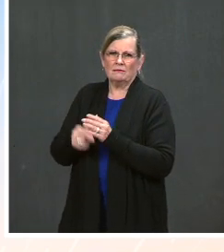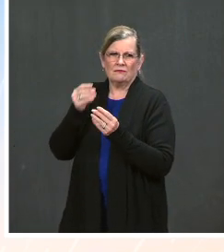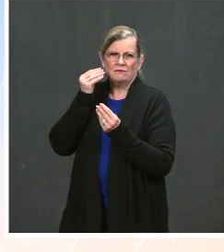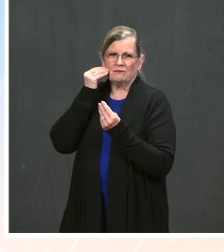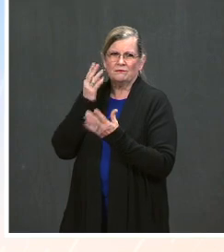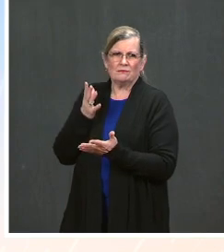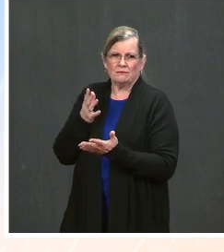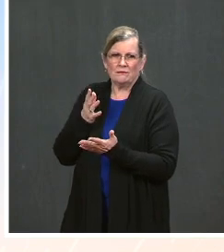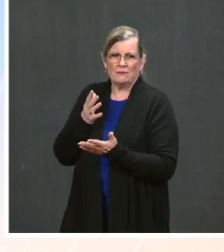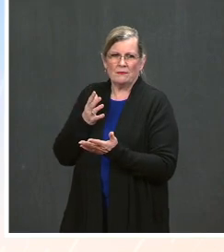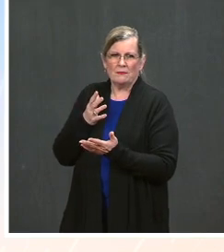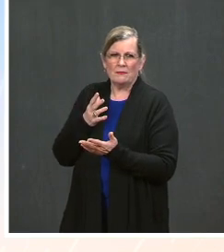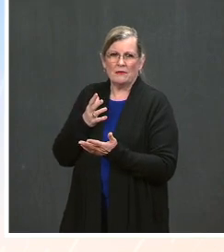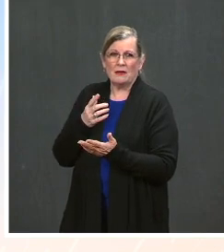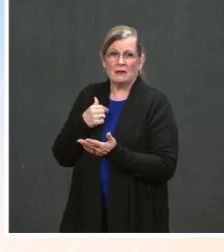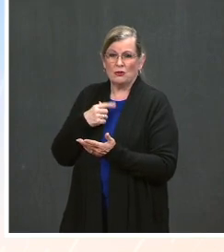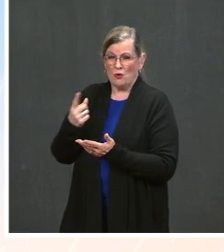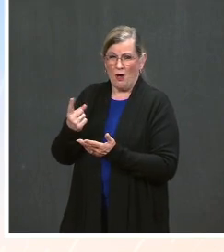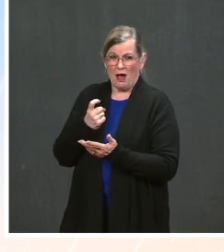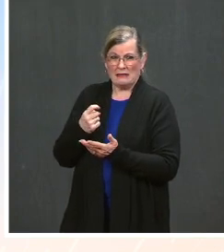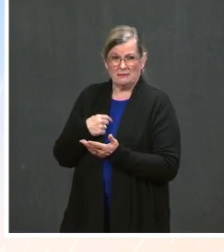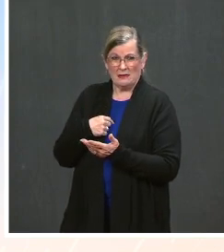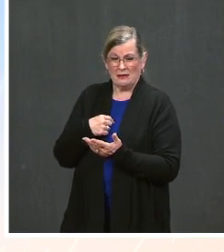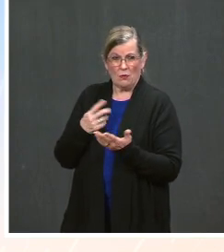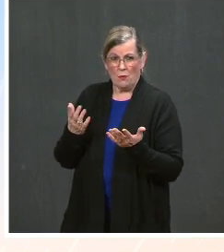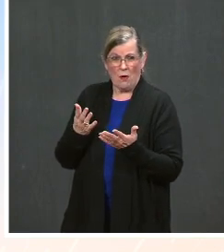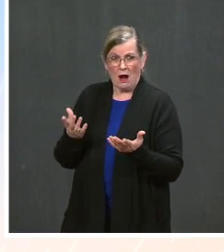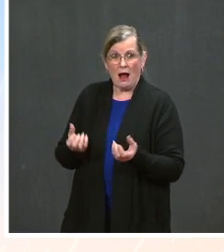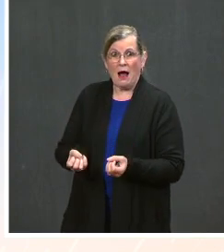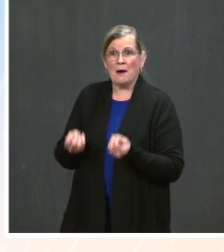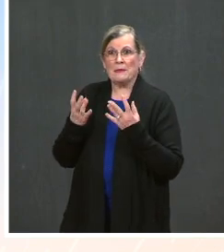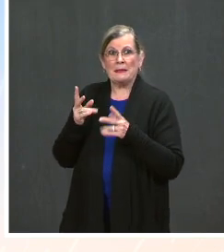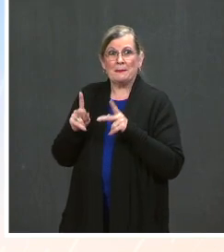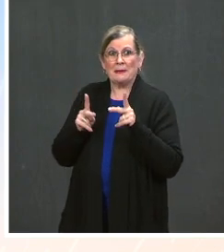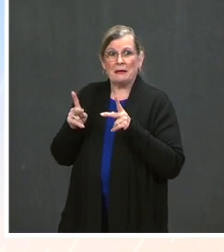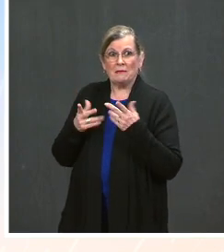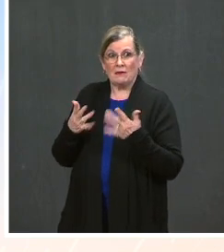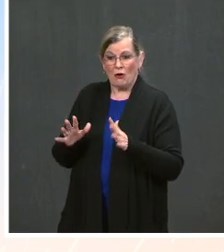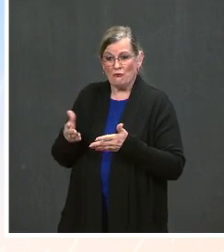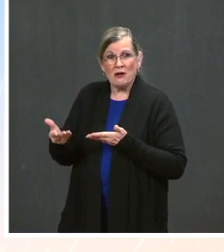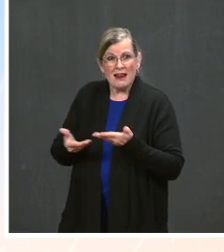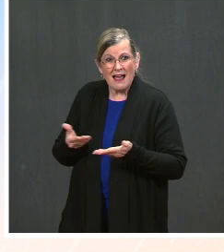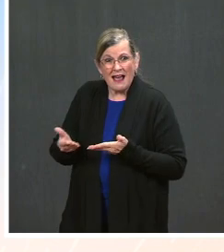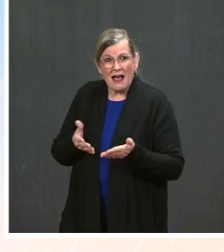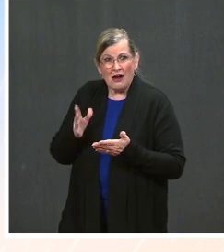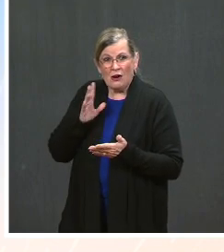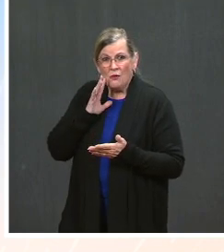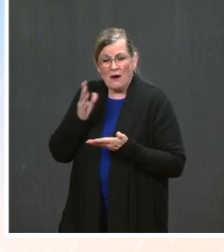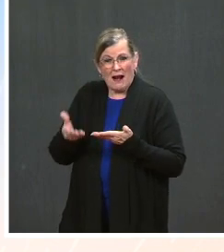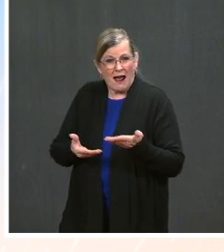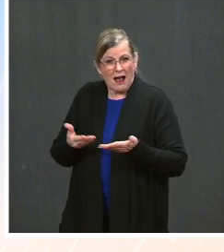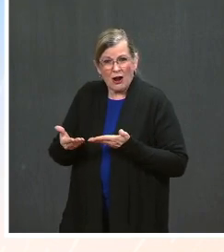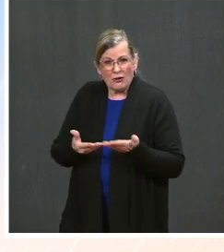and, of course, prepared to implement as quickly as possible. But we don't have a shortage of talented, experienced,